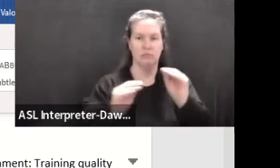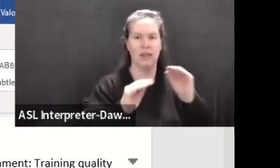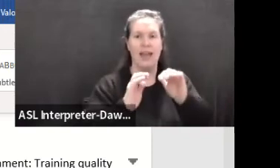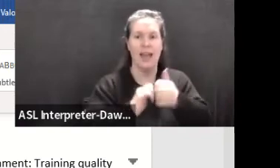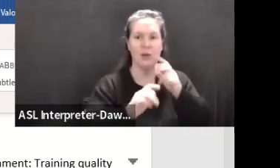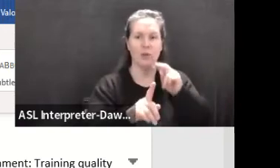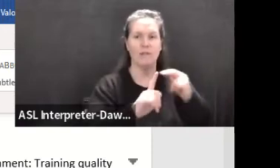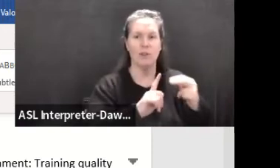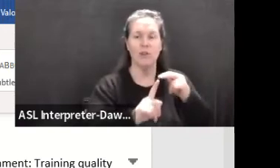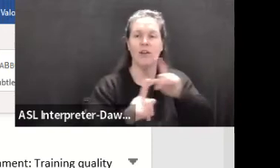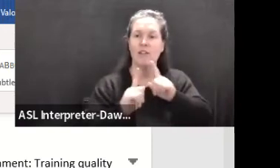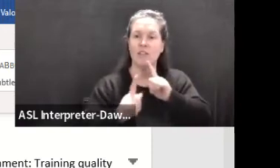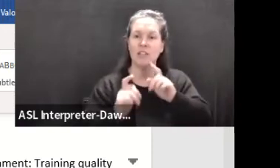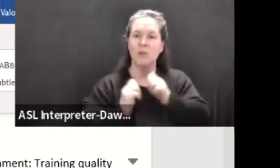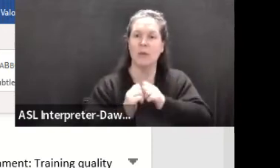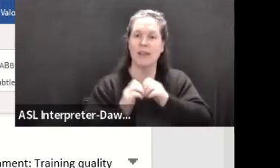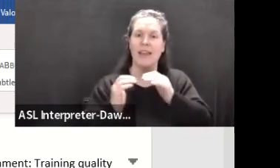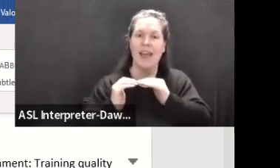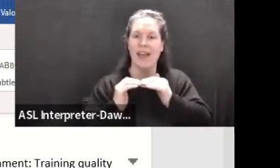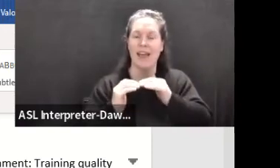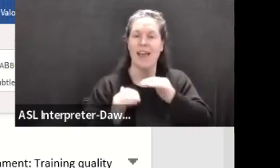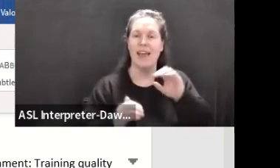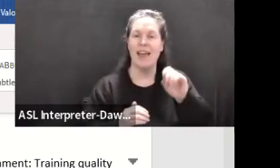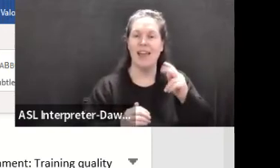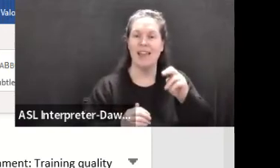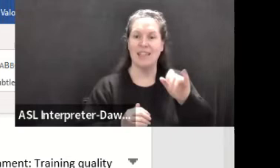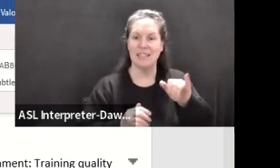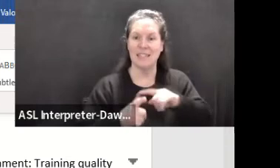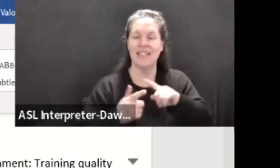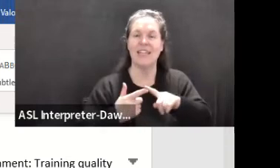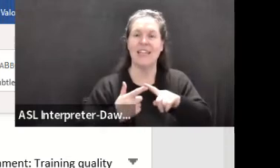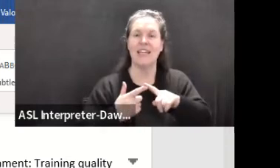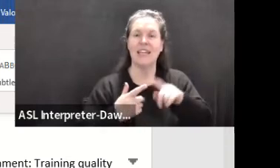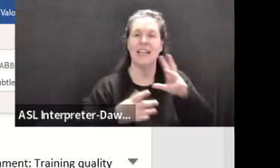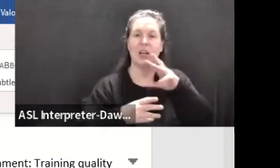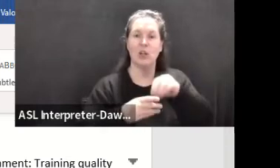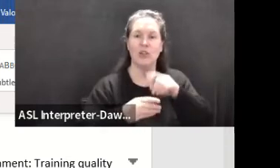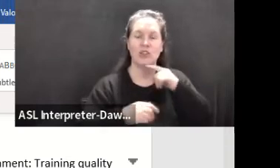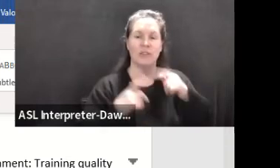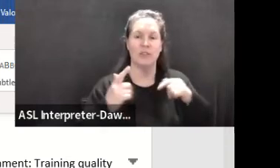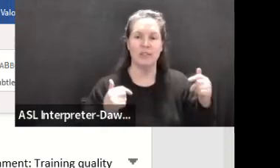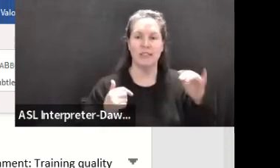how do you do conversations around equity, diversity and inclusion. So I think it's gonna be a barrier to put,